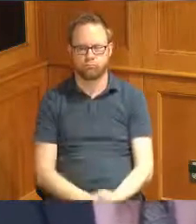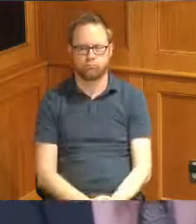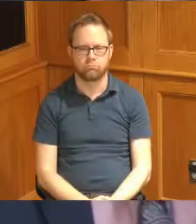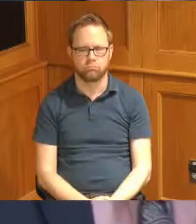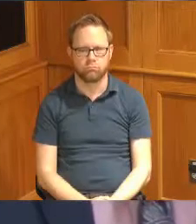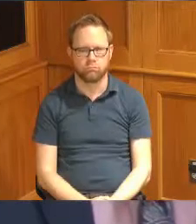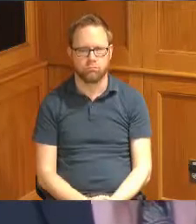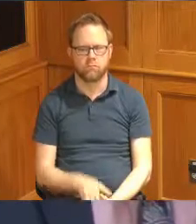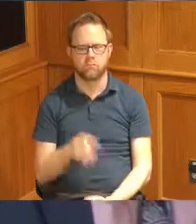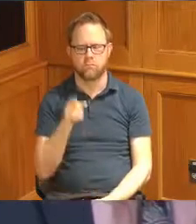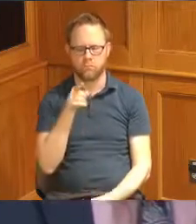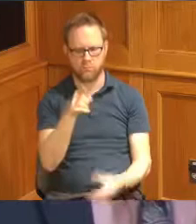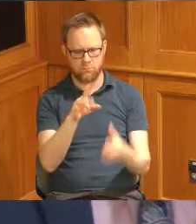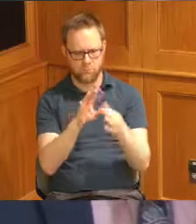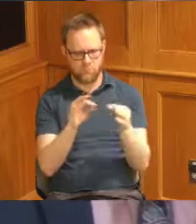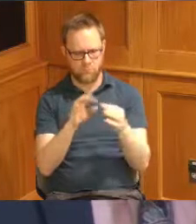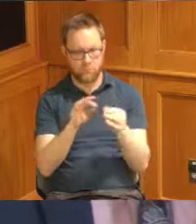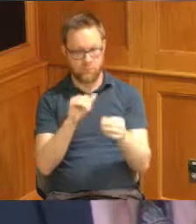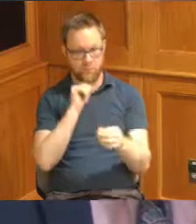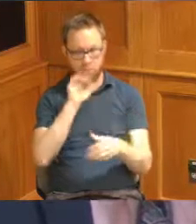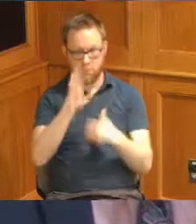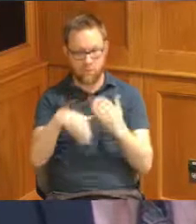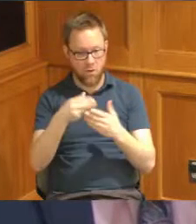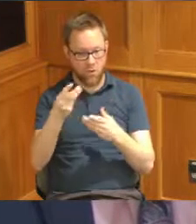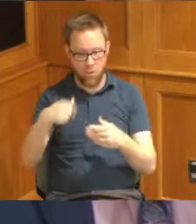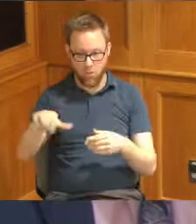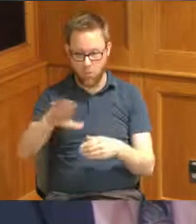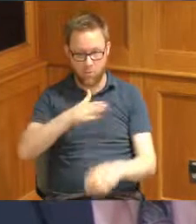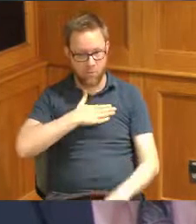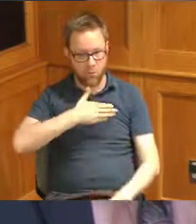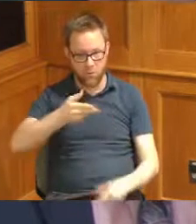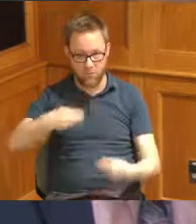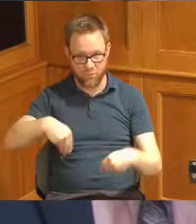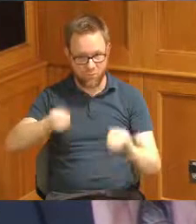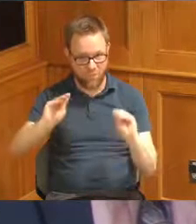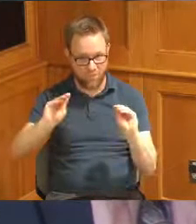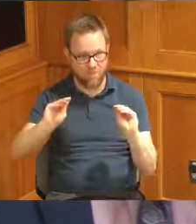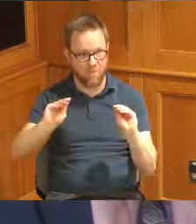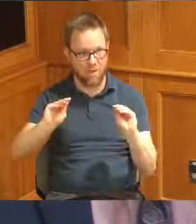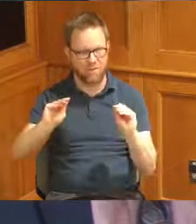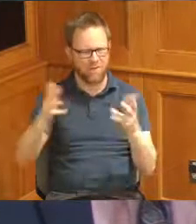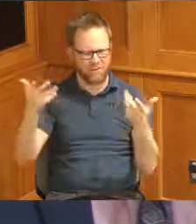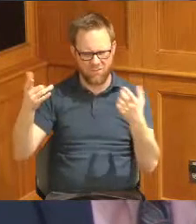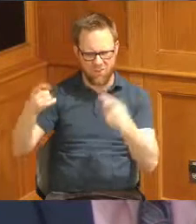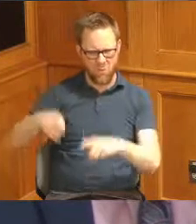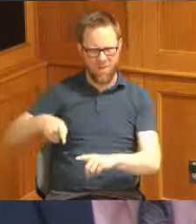so you mentioned that not all the properties were willing to sell so what happens to the